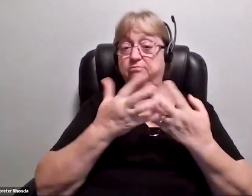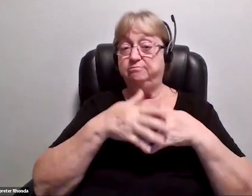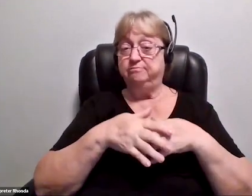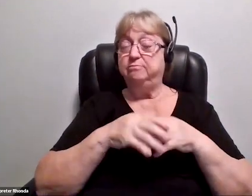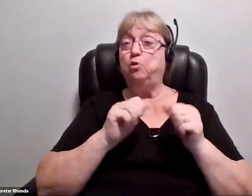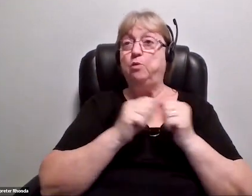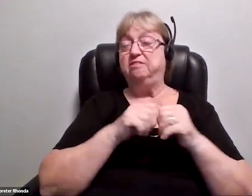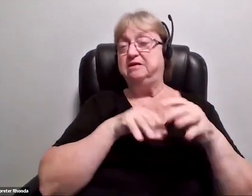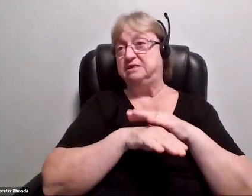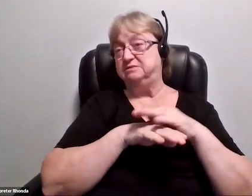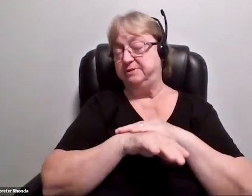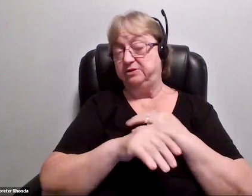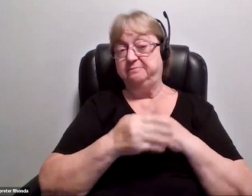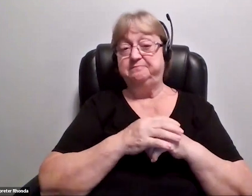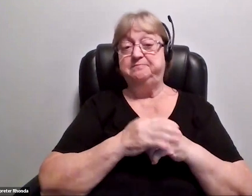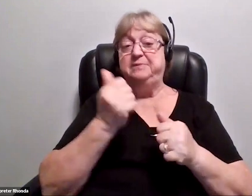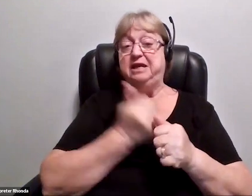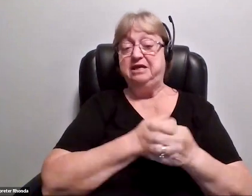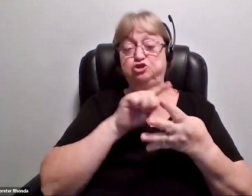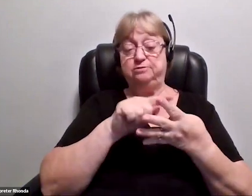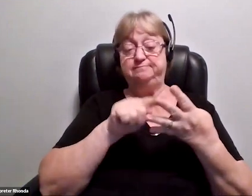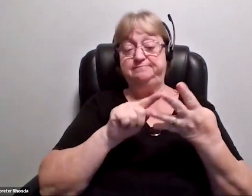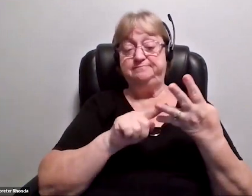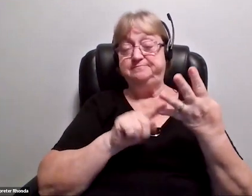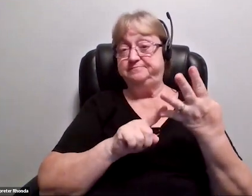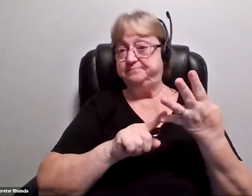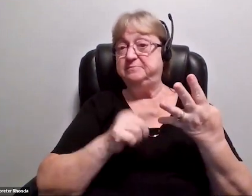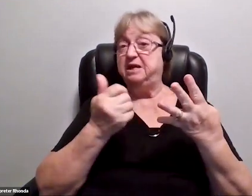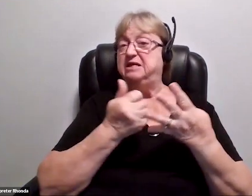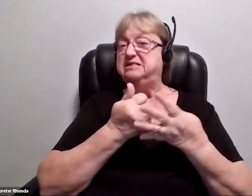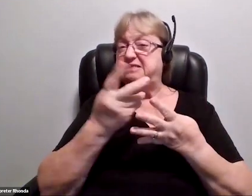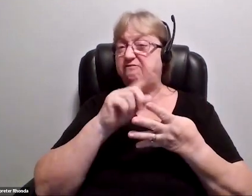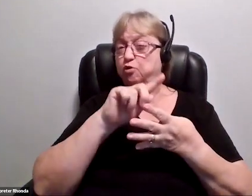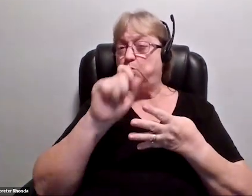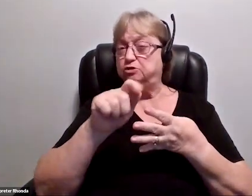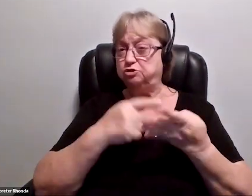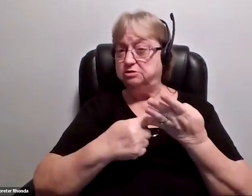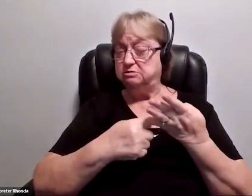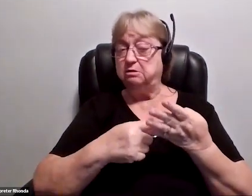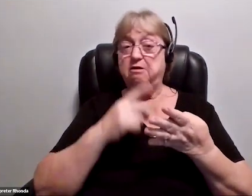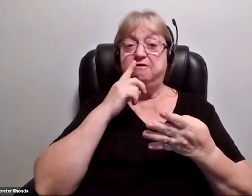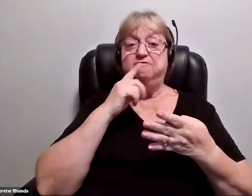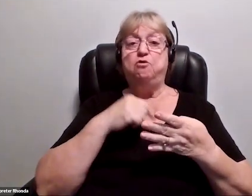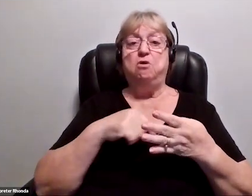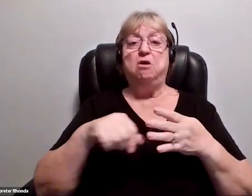In each category, several questions were discussed. For example, in science literacy, we talk about a lot of causes